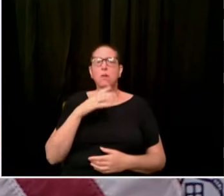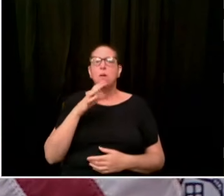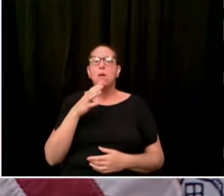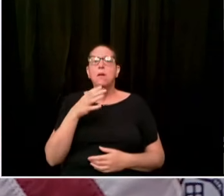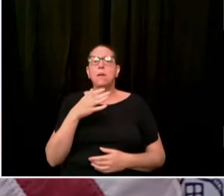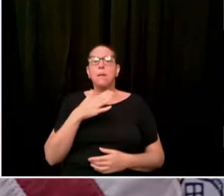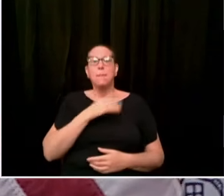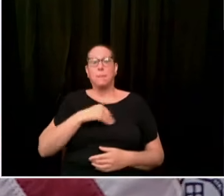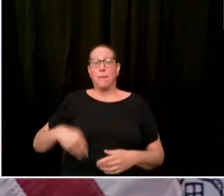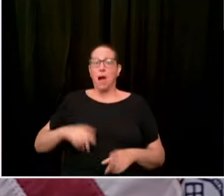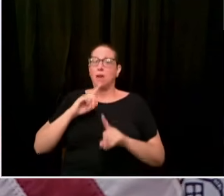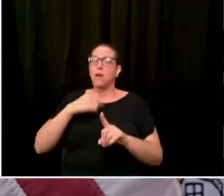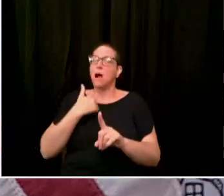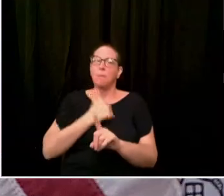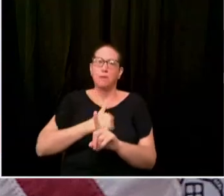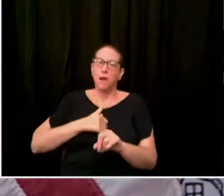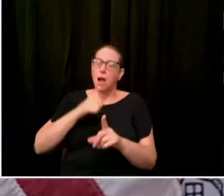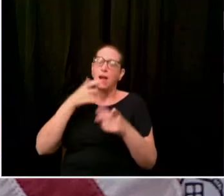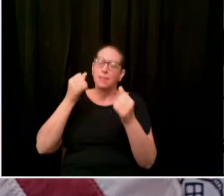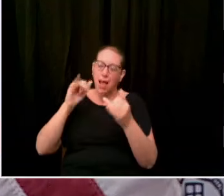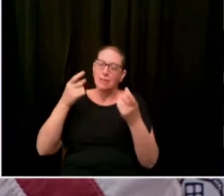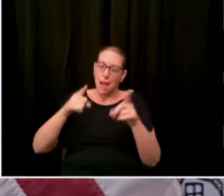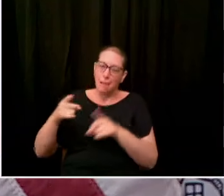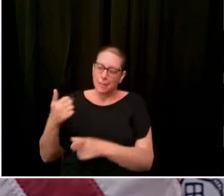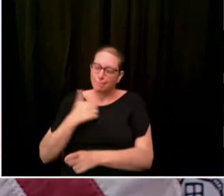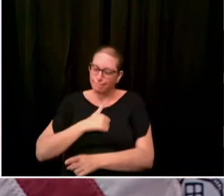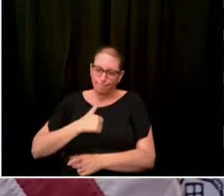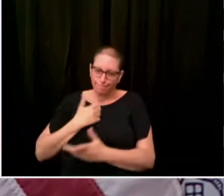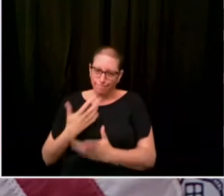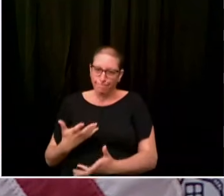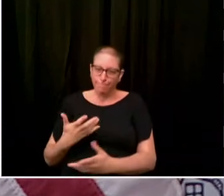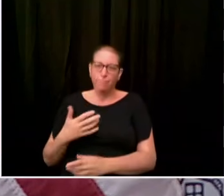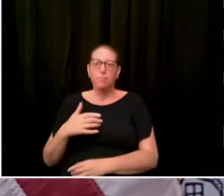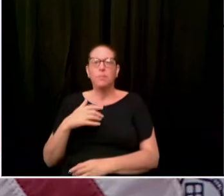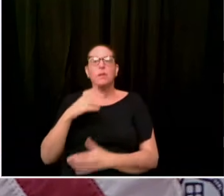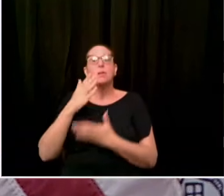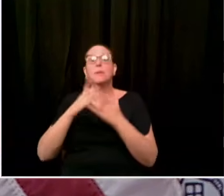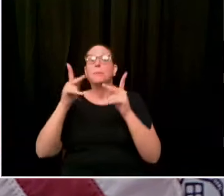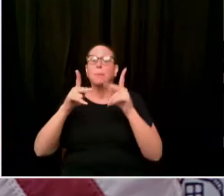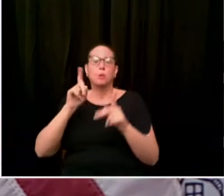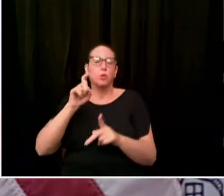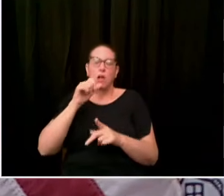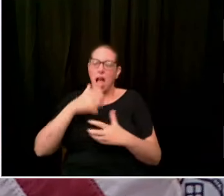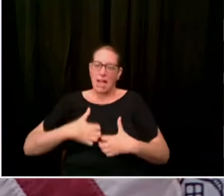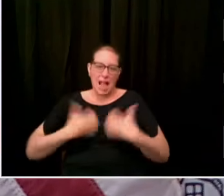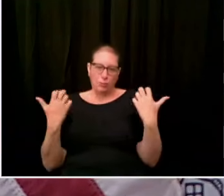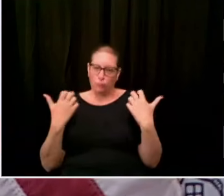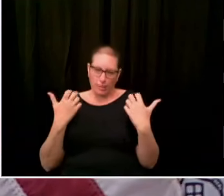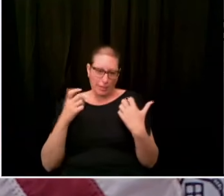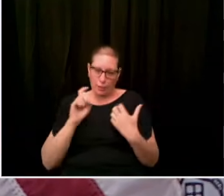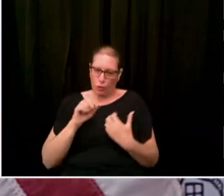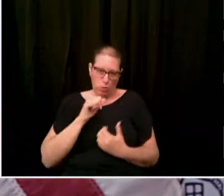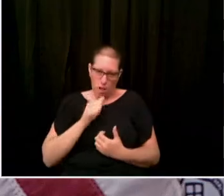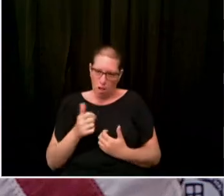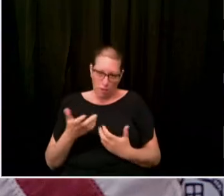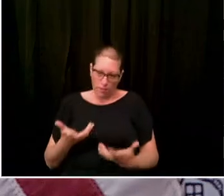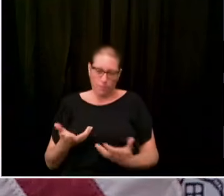GOING TO BE A DIFFERENT REALITY WHEN THE SHERIFF AND THE NYPD SHOW UP AND THAT'S WHAT'S GOING TO HAPPEN.